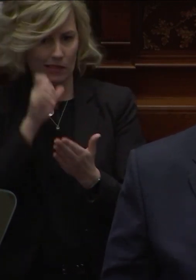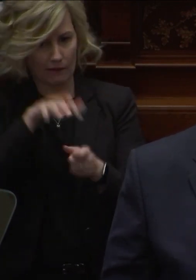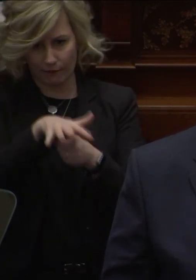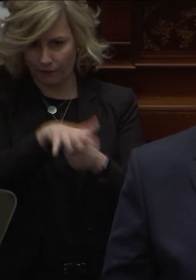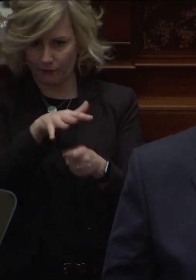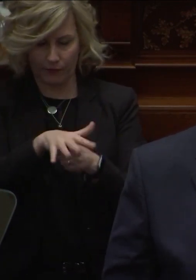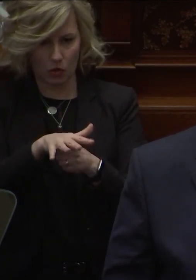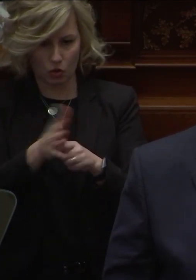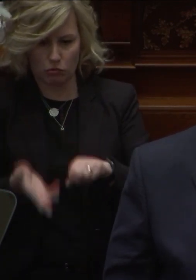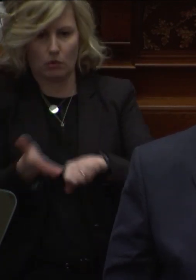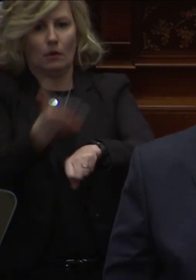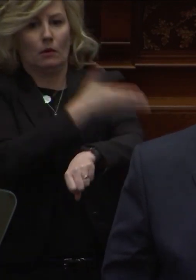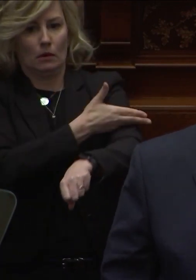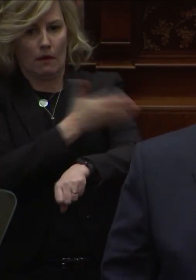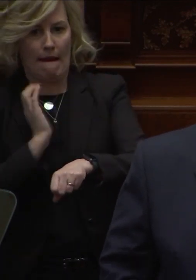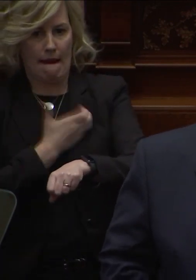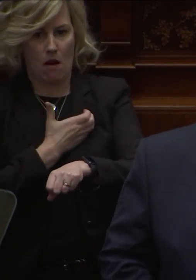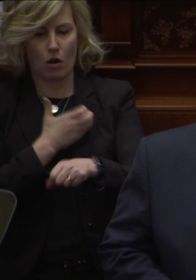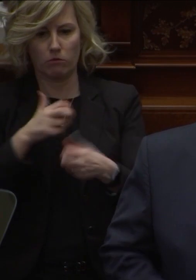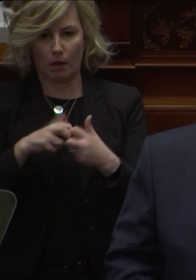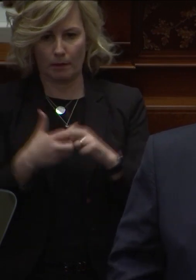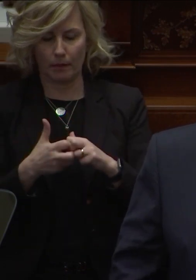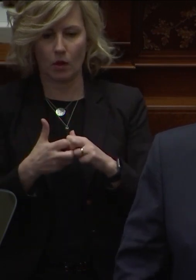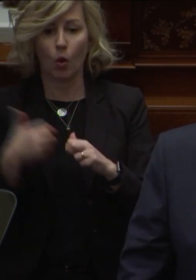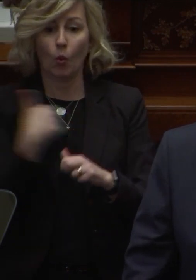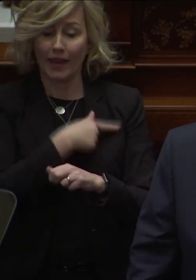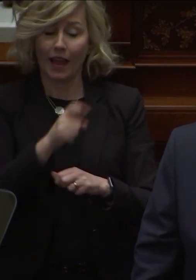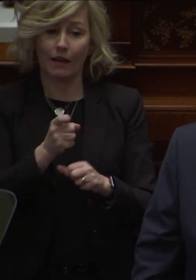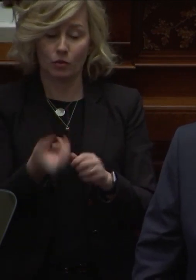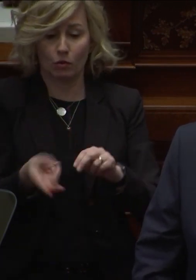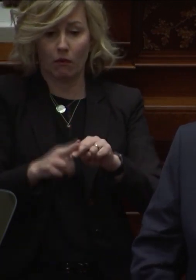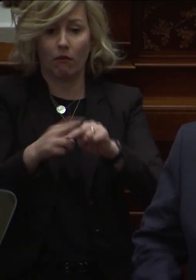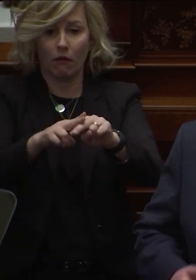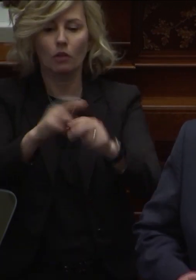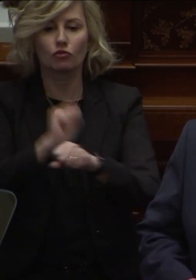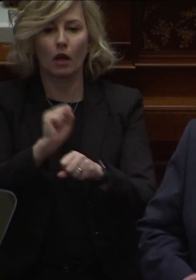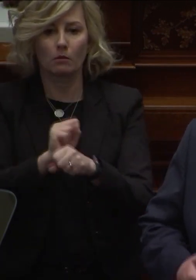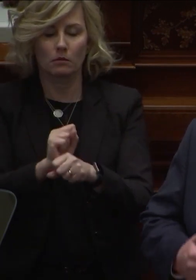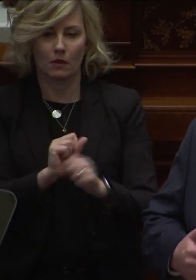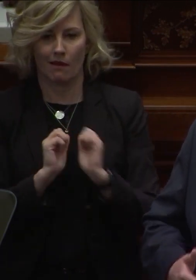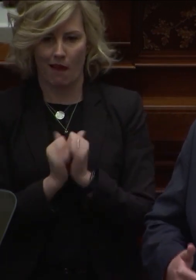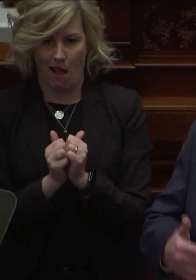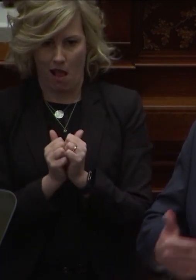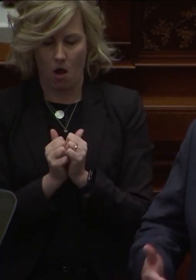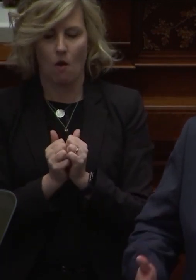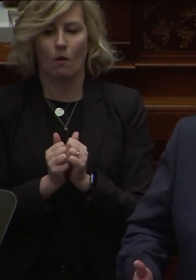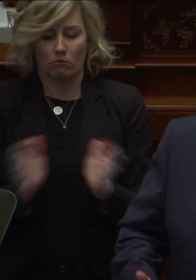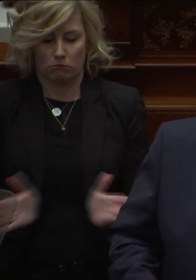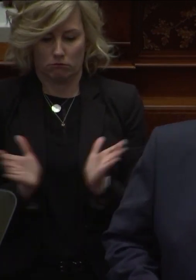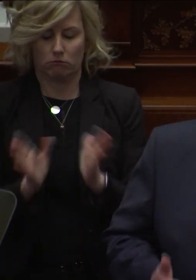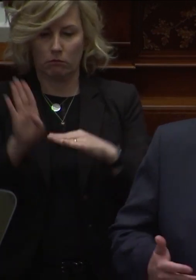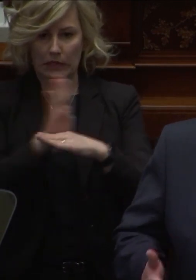THOUGH, ISN'T ENOUGH TO LIFT ILLINOIS OUT OF OUR FISCAL MESS. WE MUST ALSO GROW JOBS.